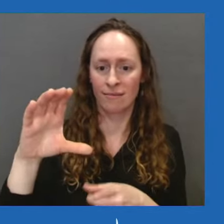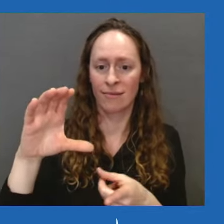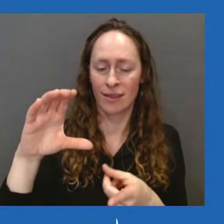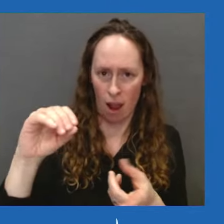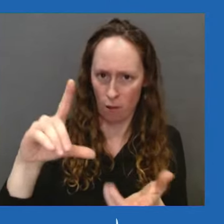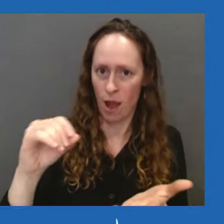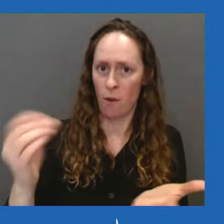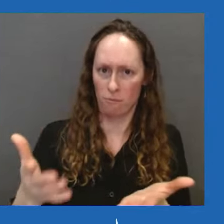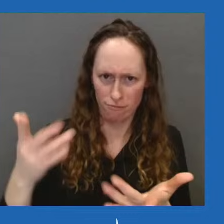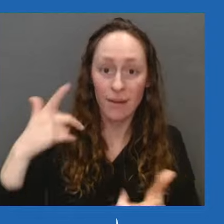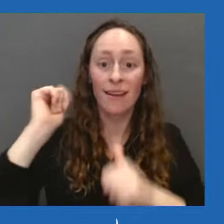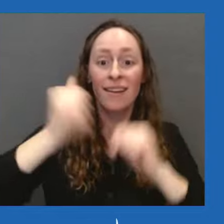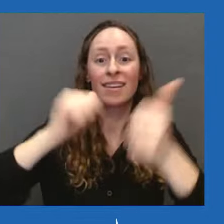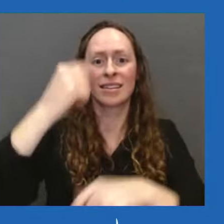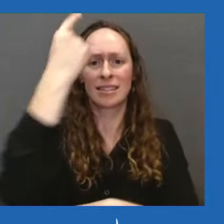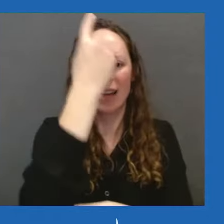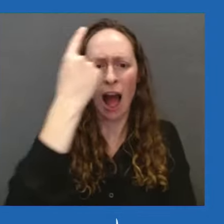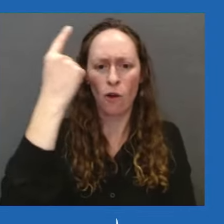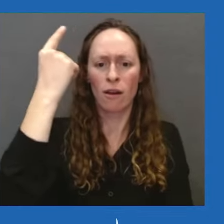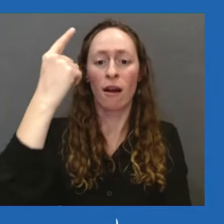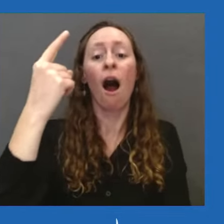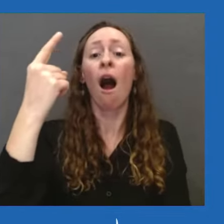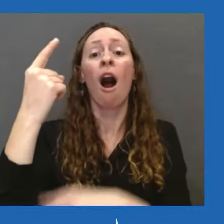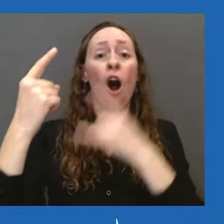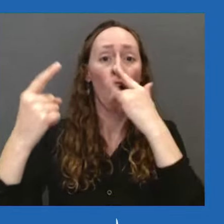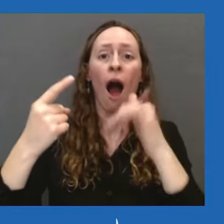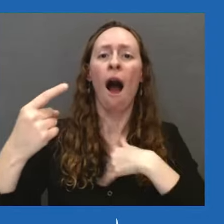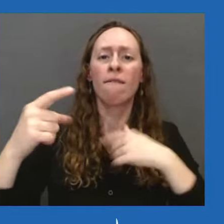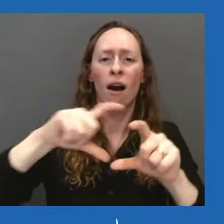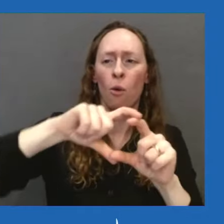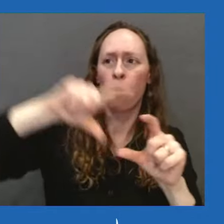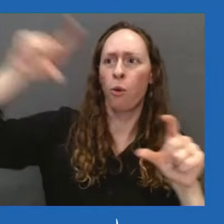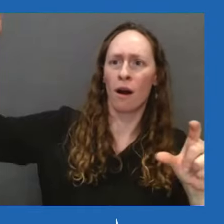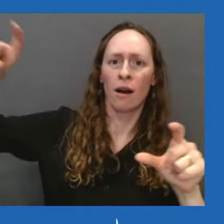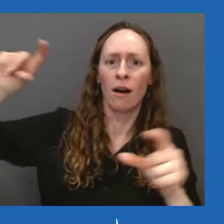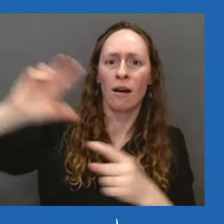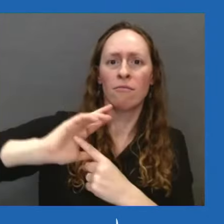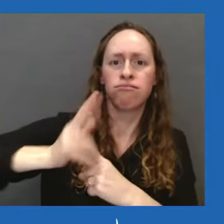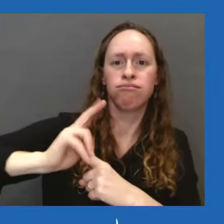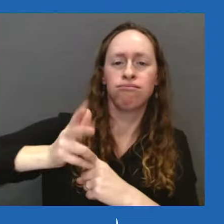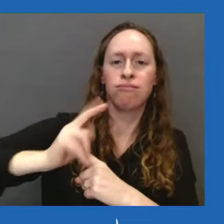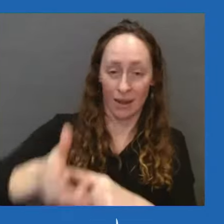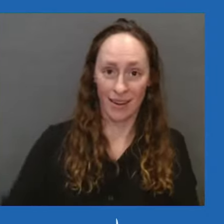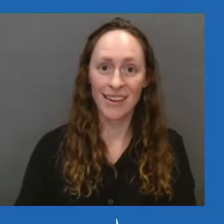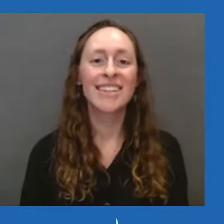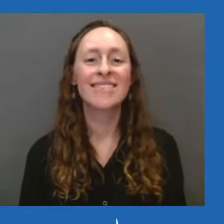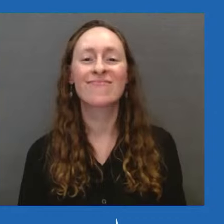They used to make all their wind towers abroad. Then they decided to make them here in America as well.